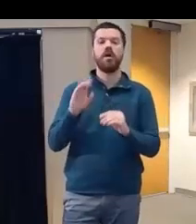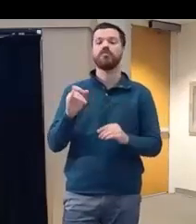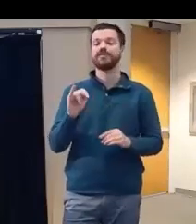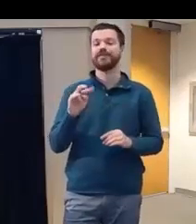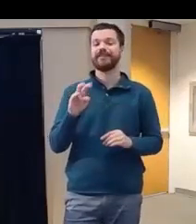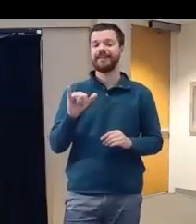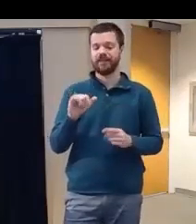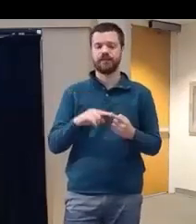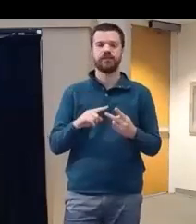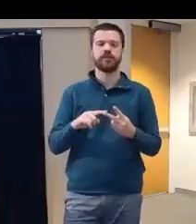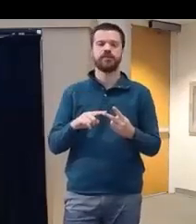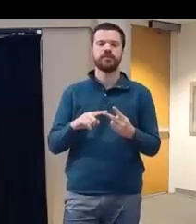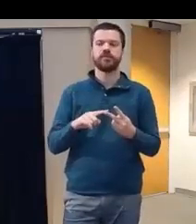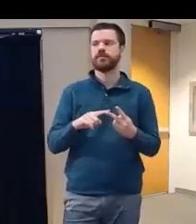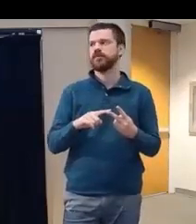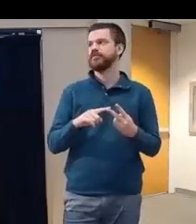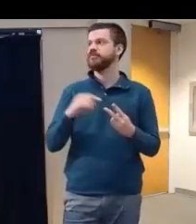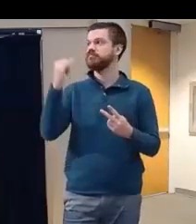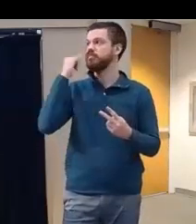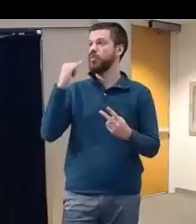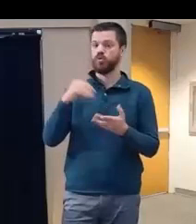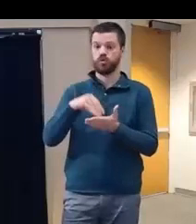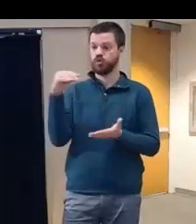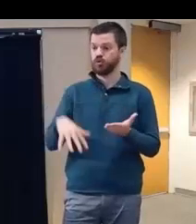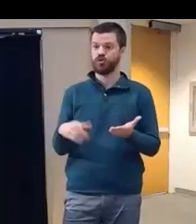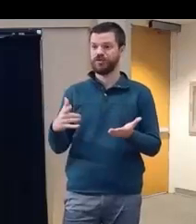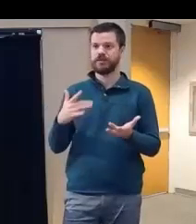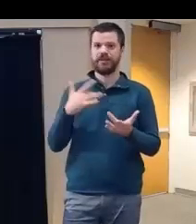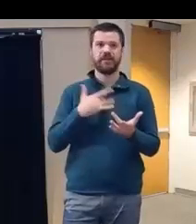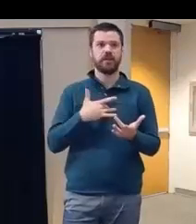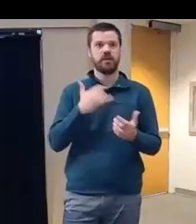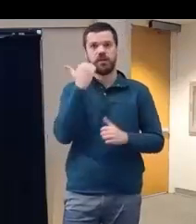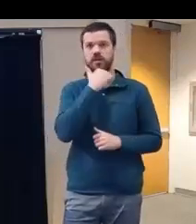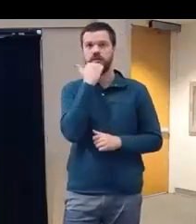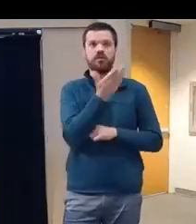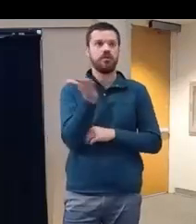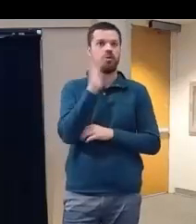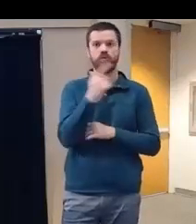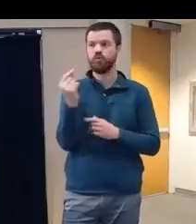manage the fact that I've already got the students stretched extremely thin during the day with the